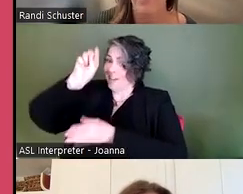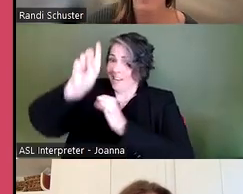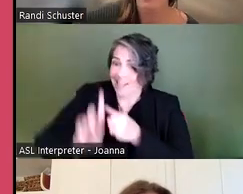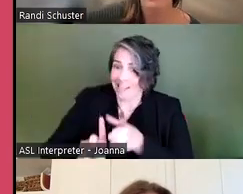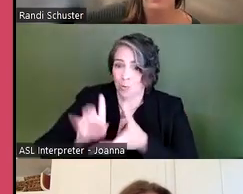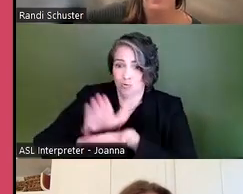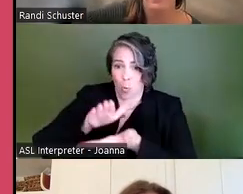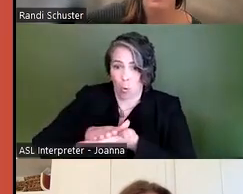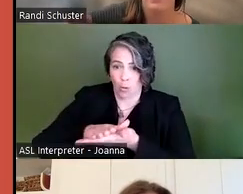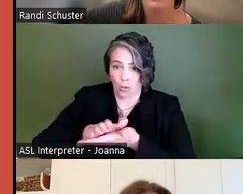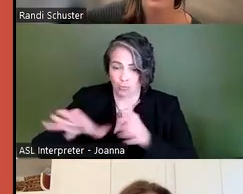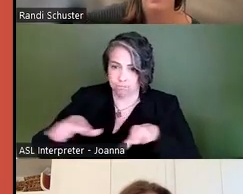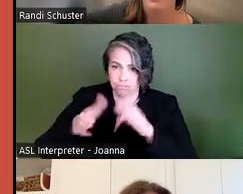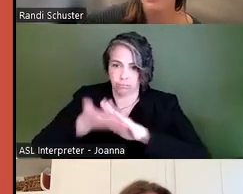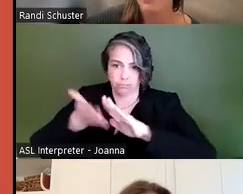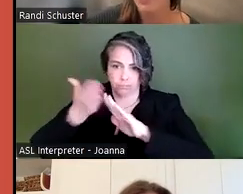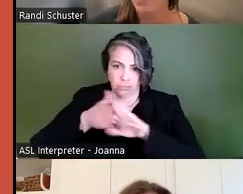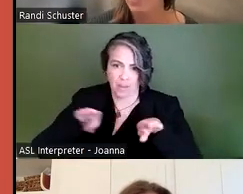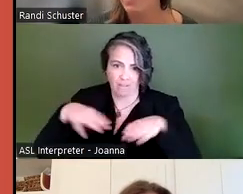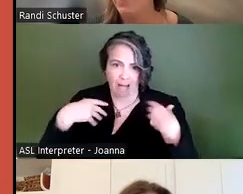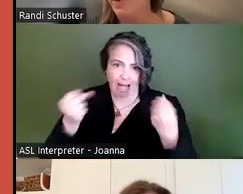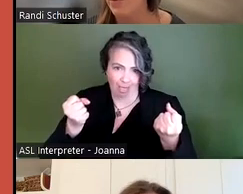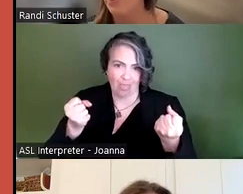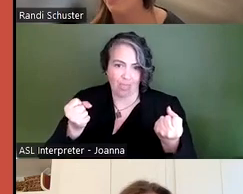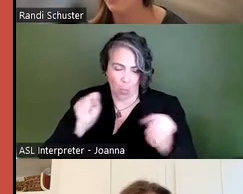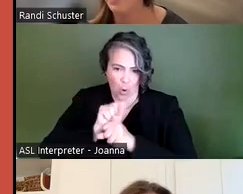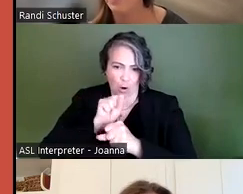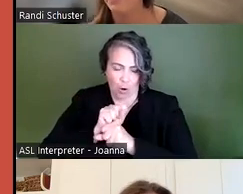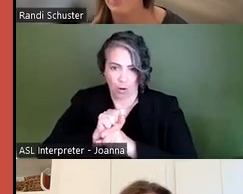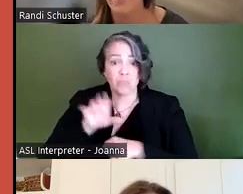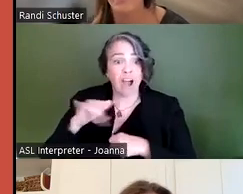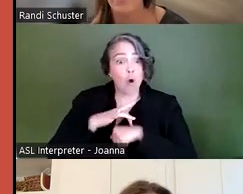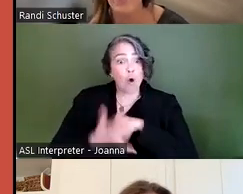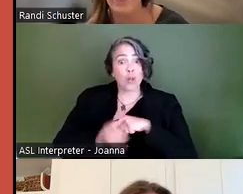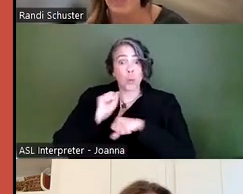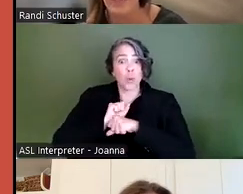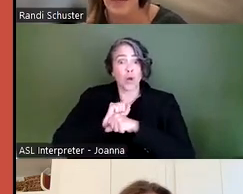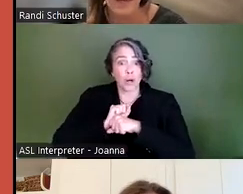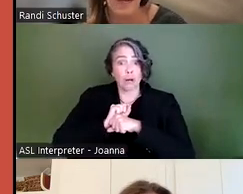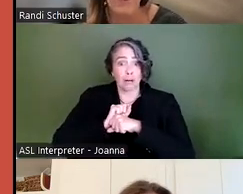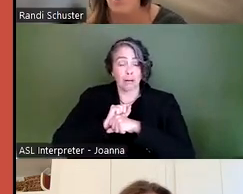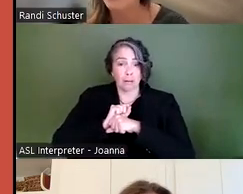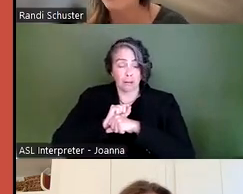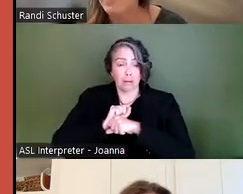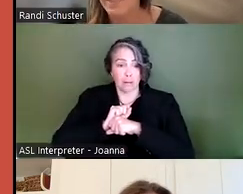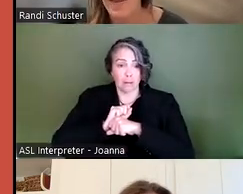And what we're seeing in this early work, so this was our first year of doing an augmented